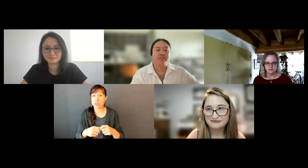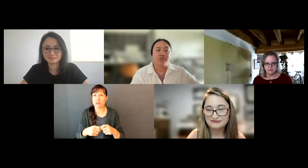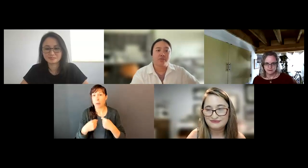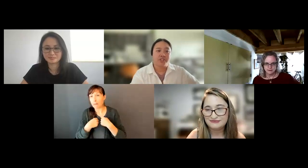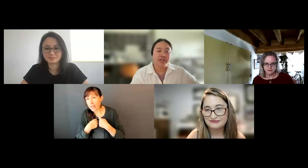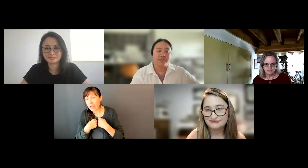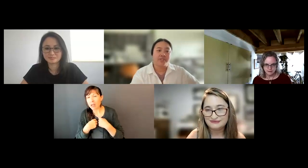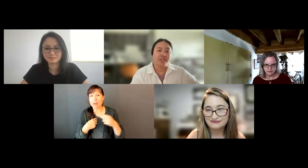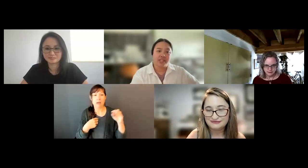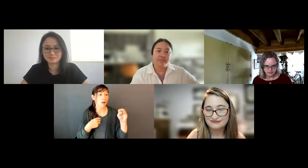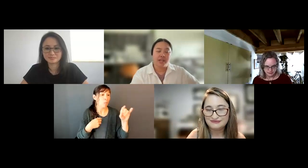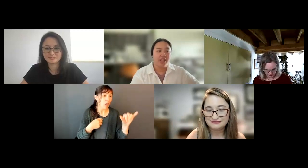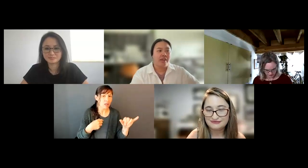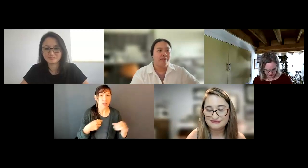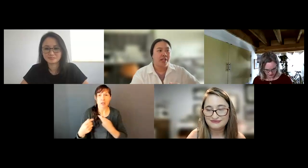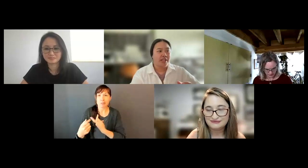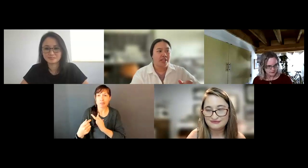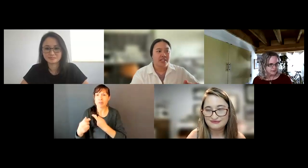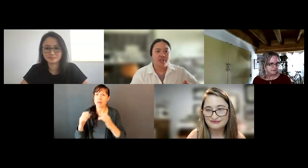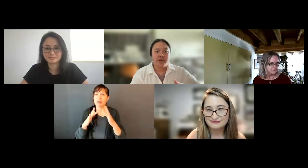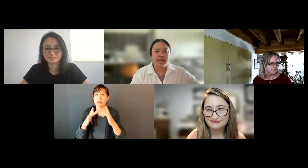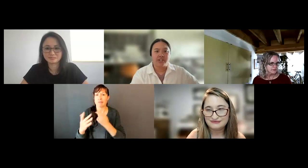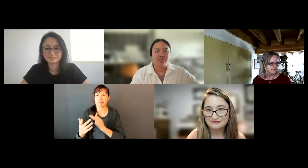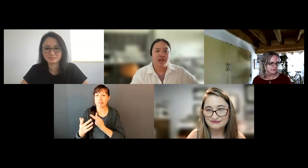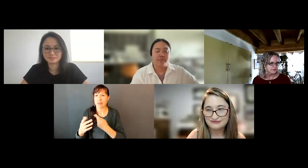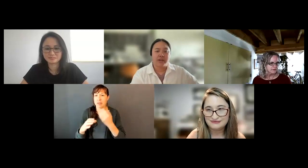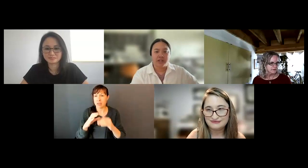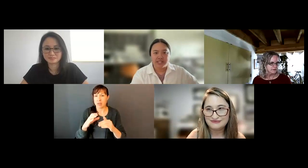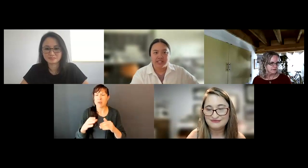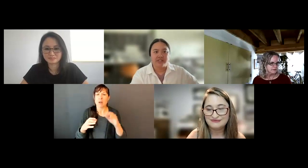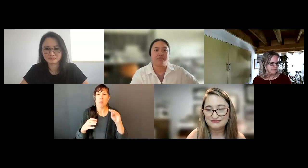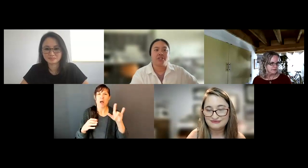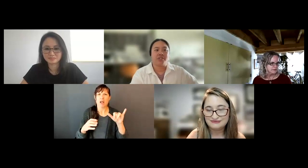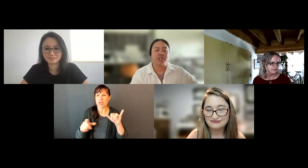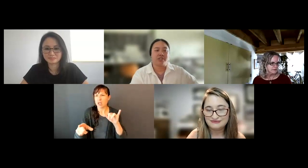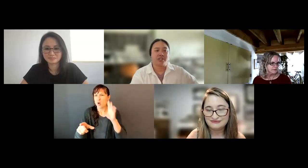please feel free to reach out to us via email. Molly is gonna go ahead and drop our contact information